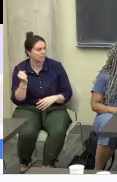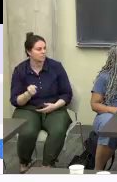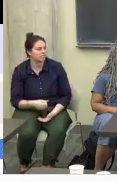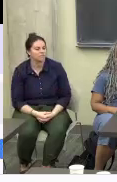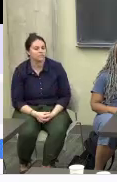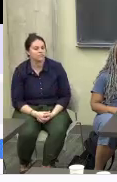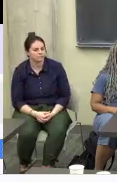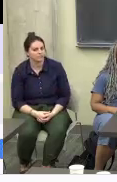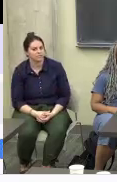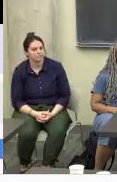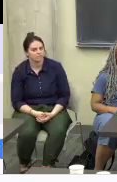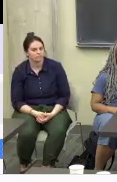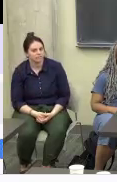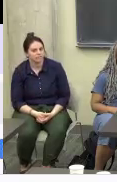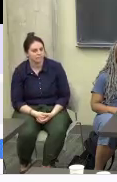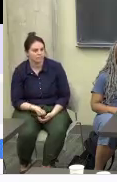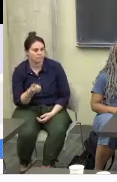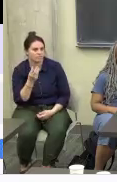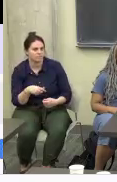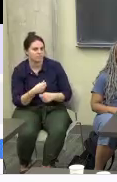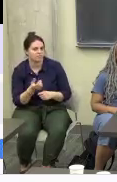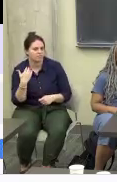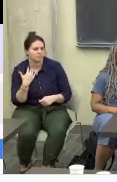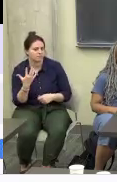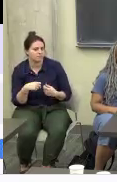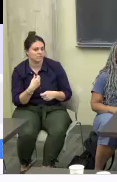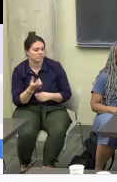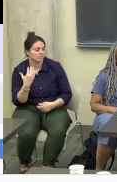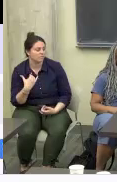And that was, you know, a few years ago, maybe five years ago.